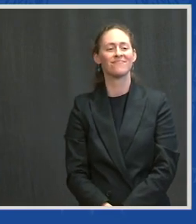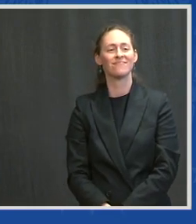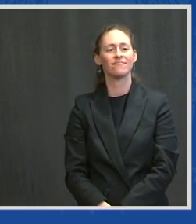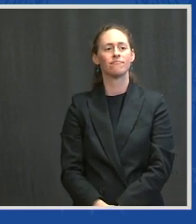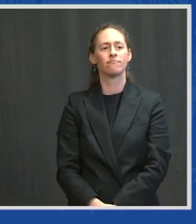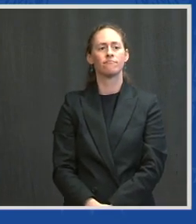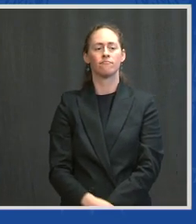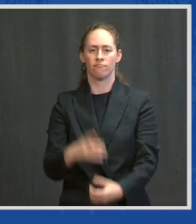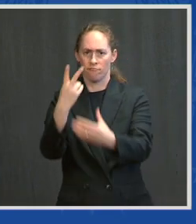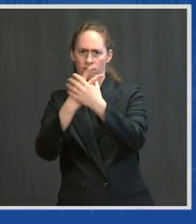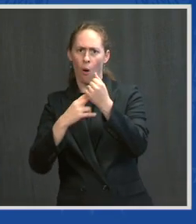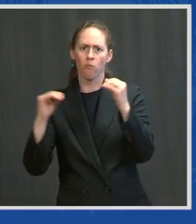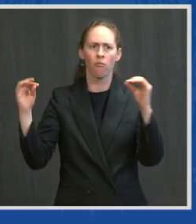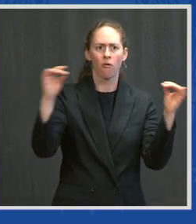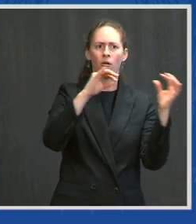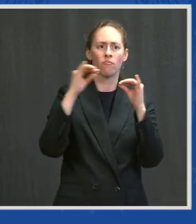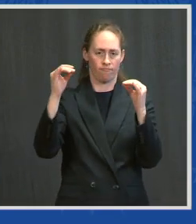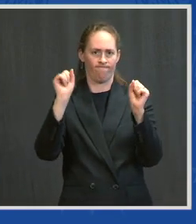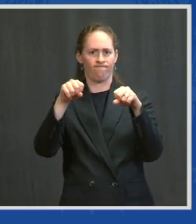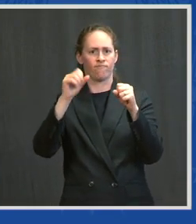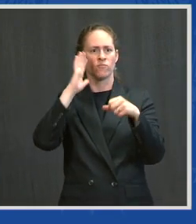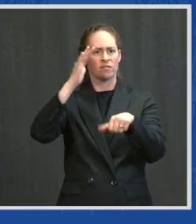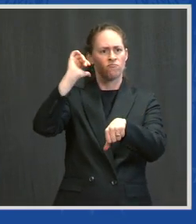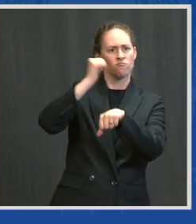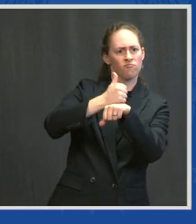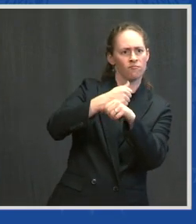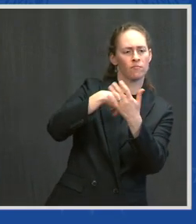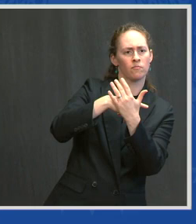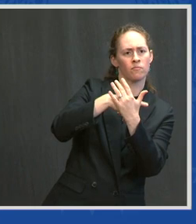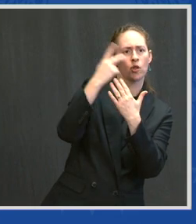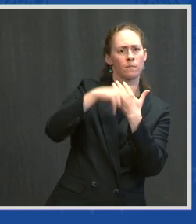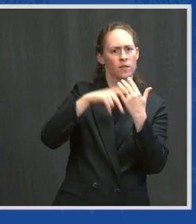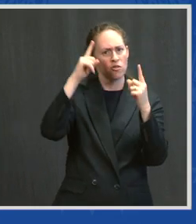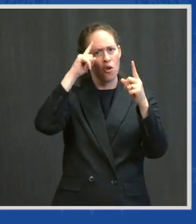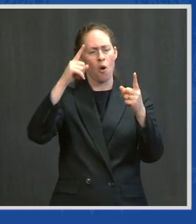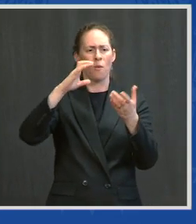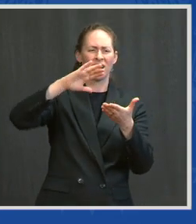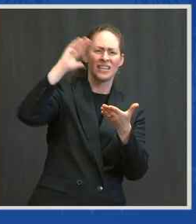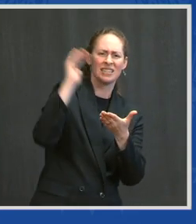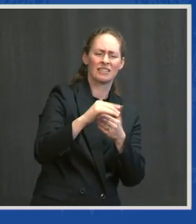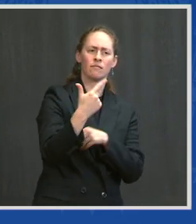that reduce gun violence, keep communities safe, and make real, positive difference in people's lives.